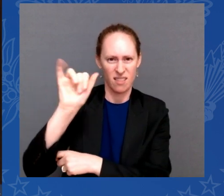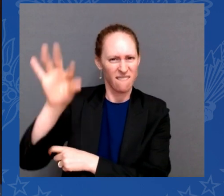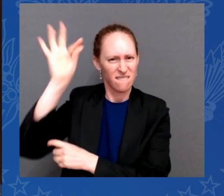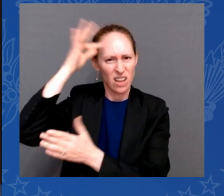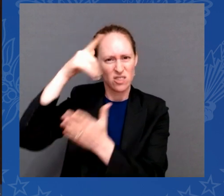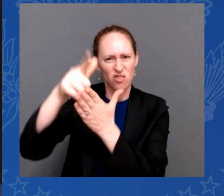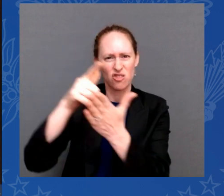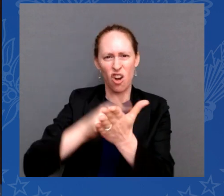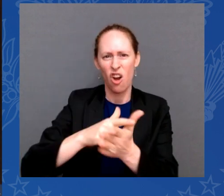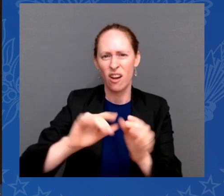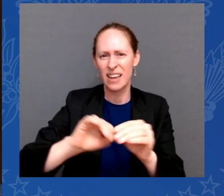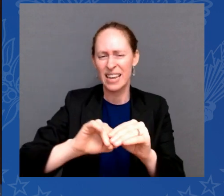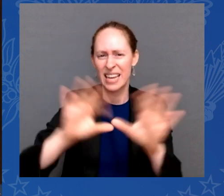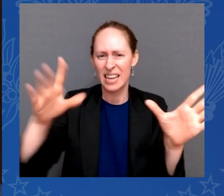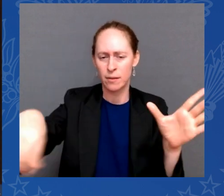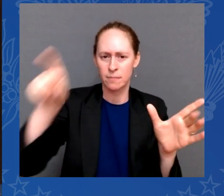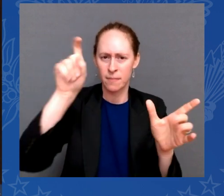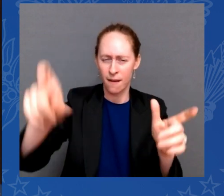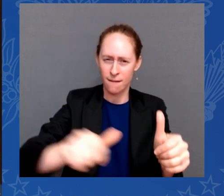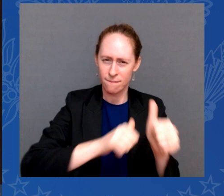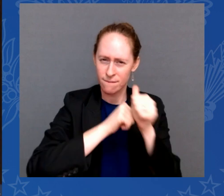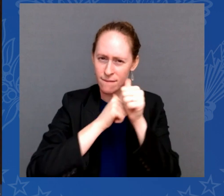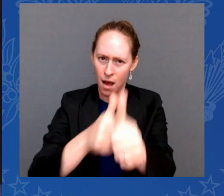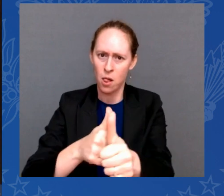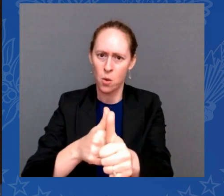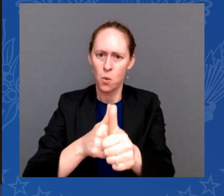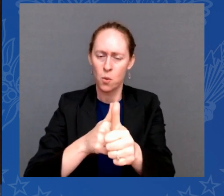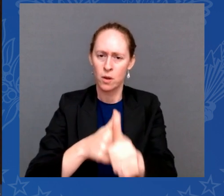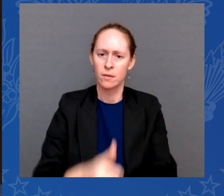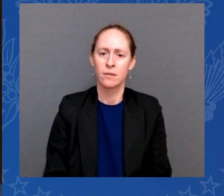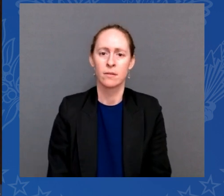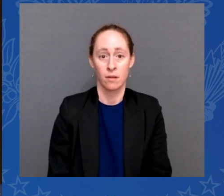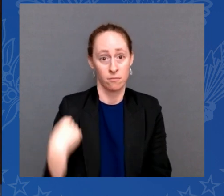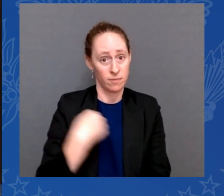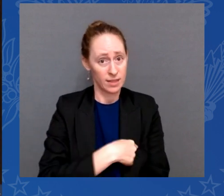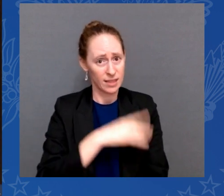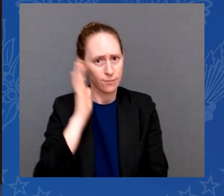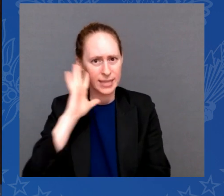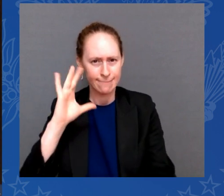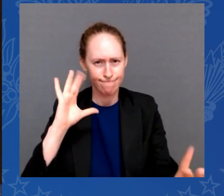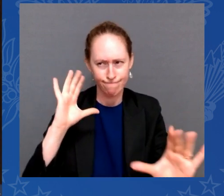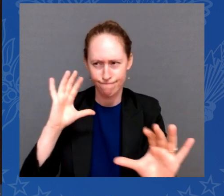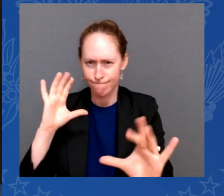to ensure women get the emergency care to which they are entitled under federal law.